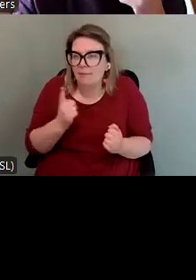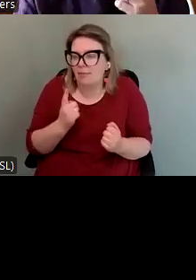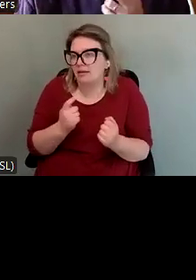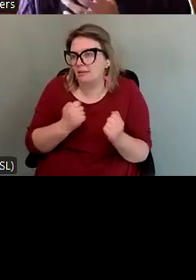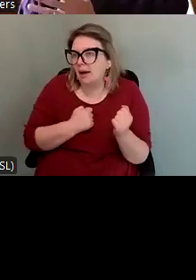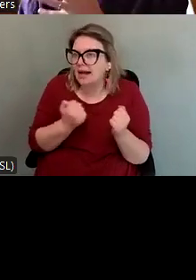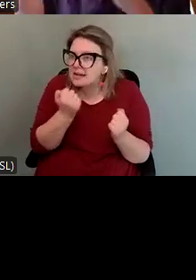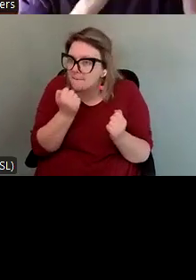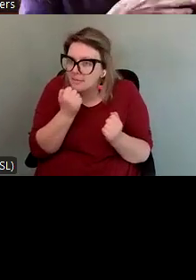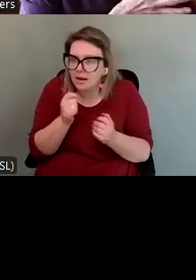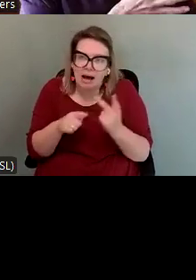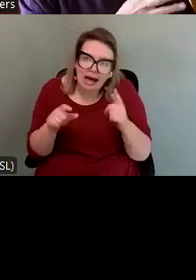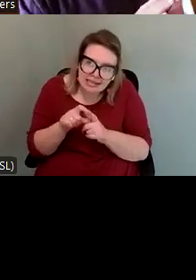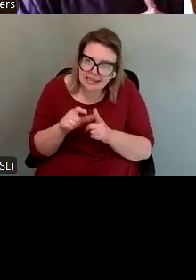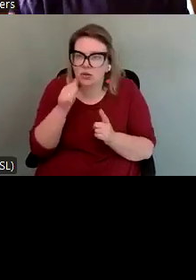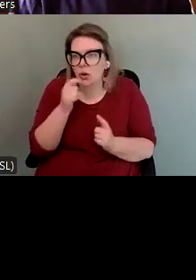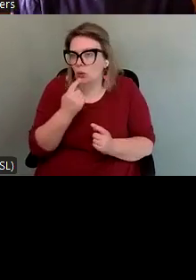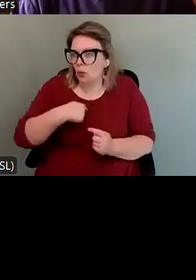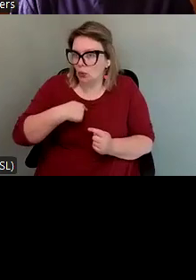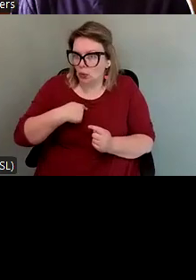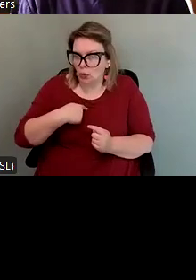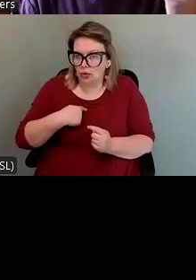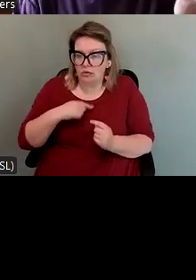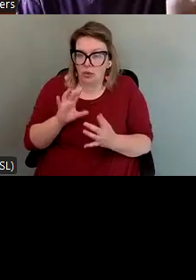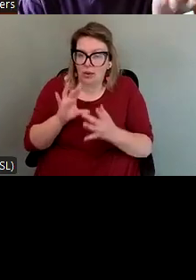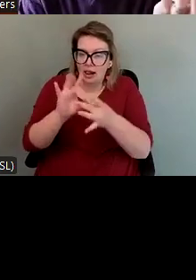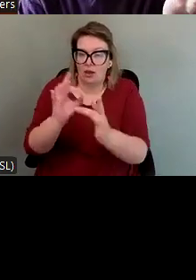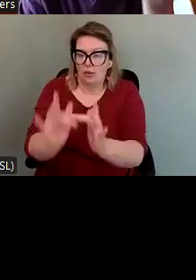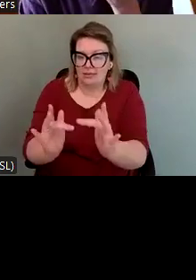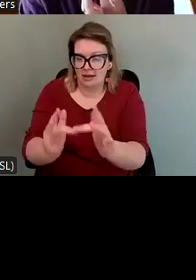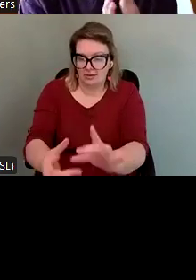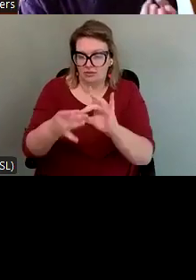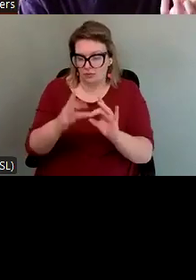ID that is passed back to TikTok, and then it can track that user over time.